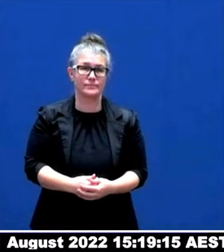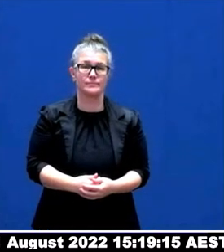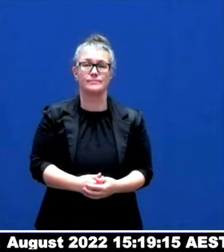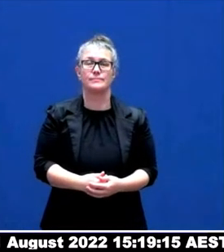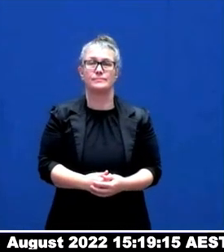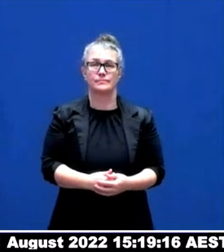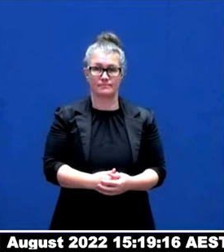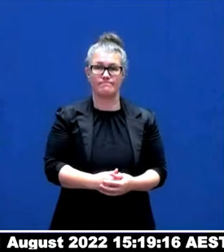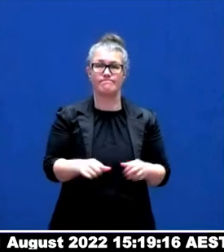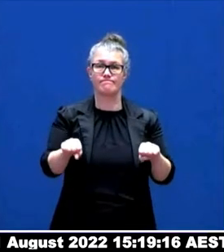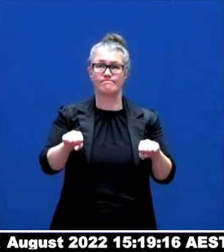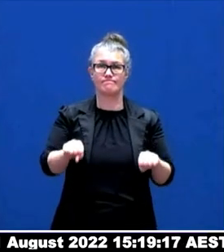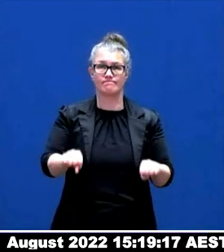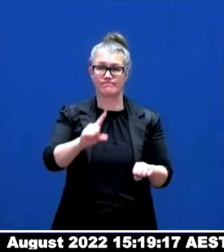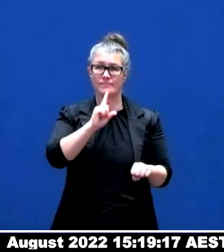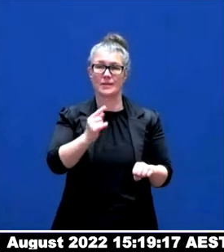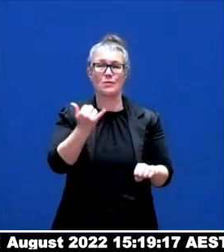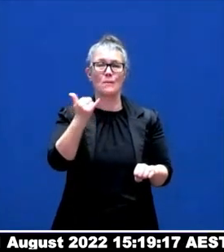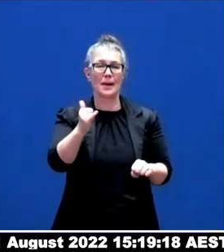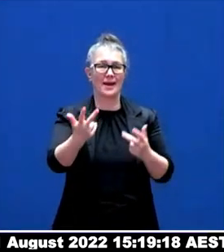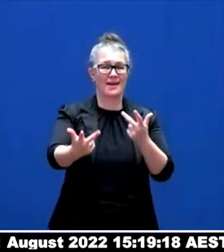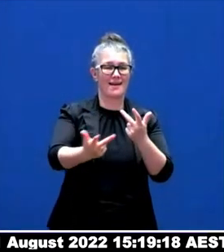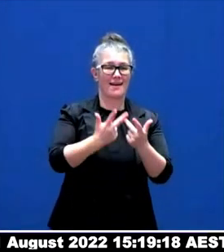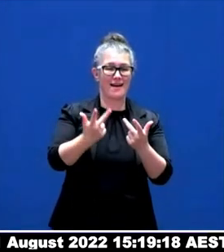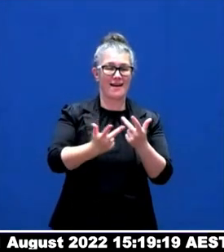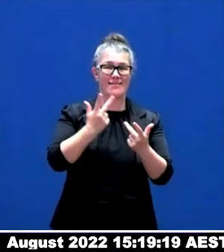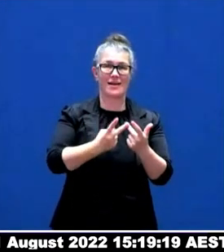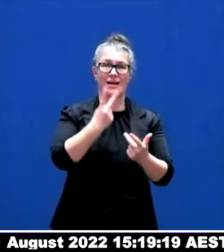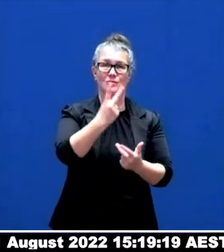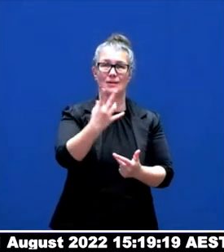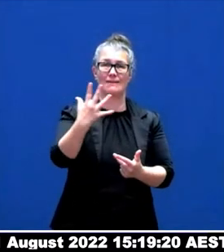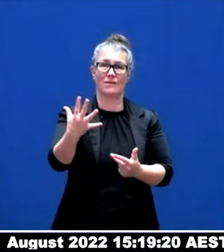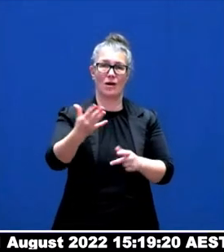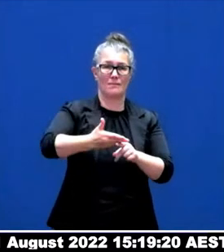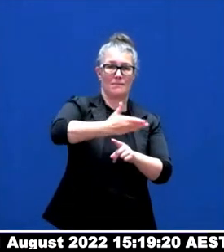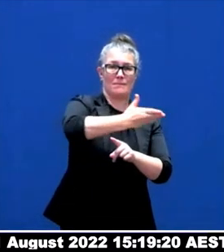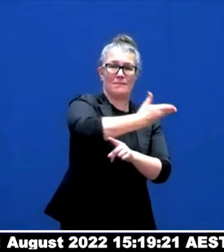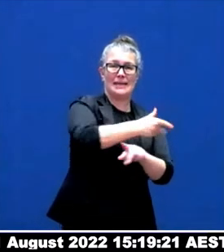We may have been given information about this in one of the 25 earlier hearings, but if so, I don't remember.